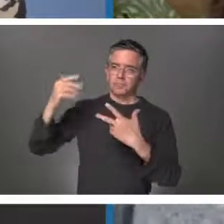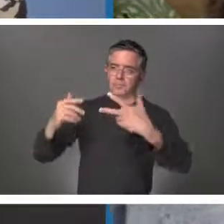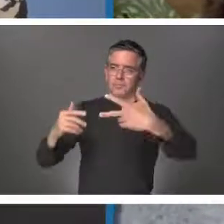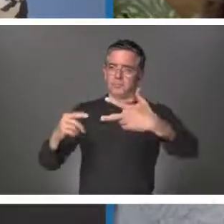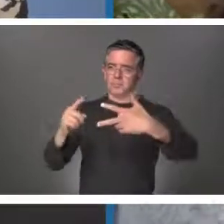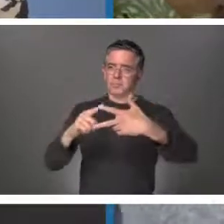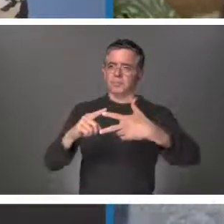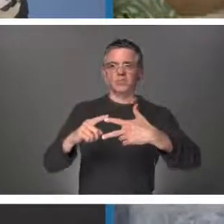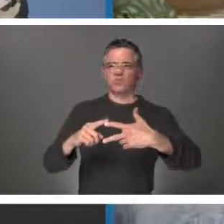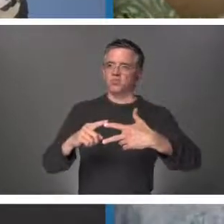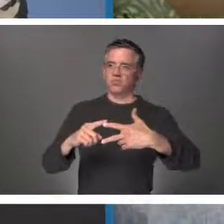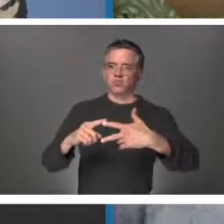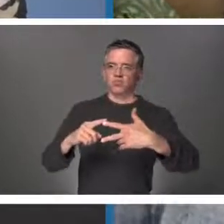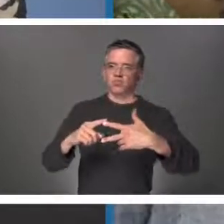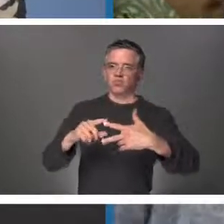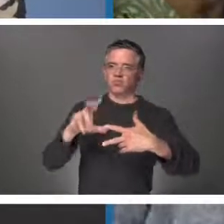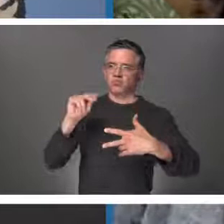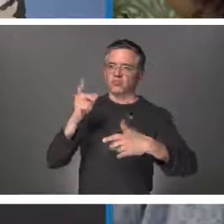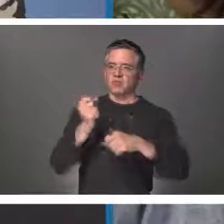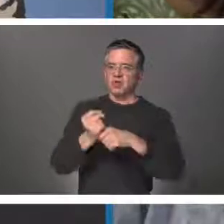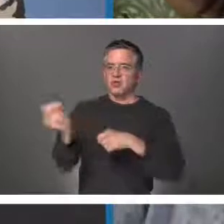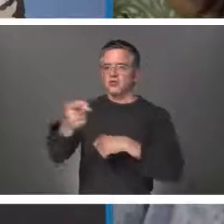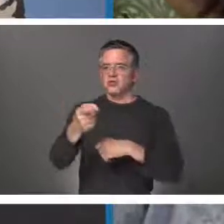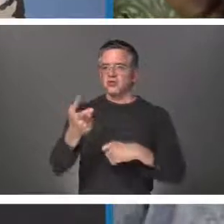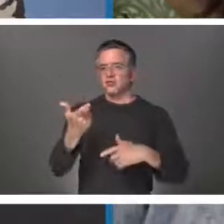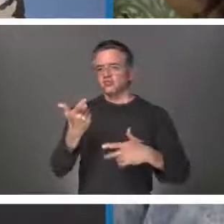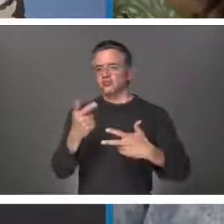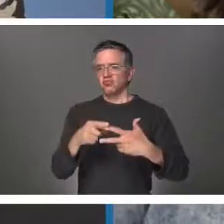for another year or two, is what he most recently told me.